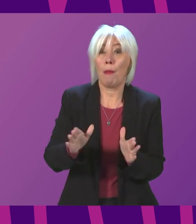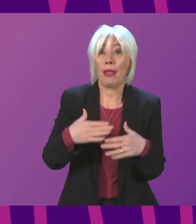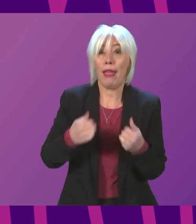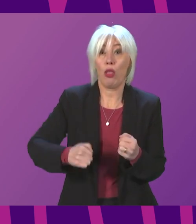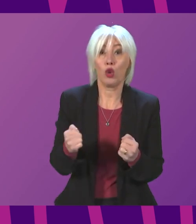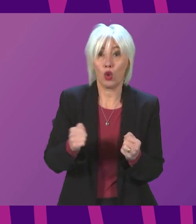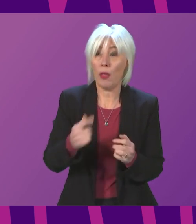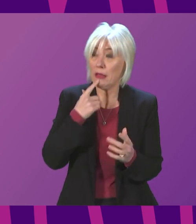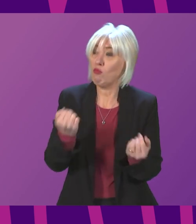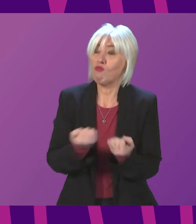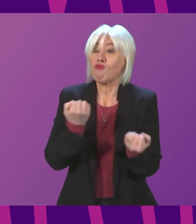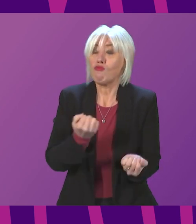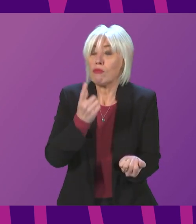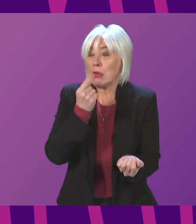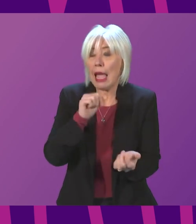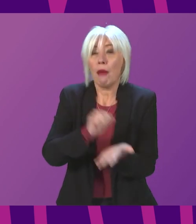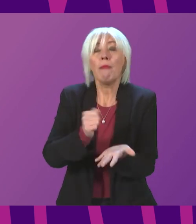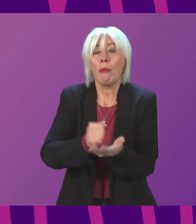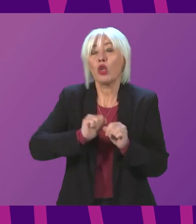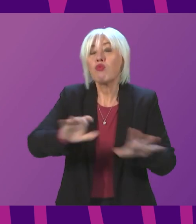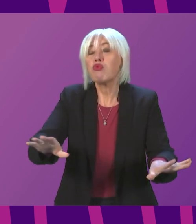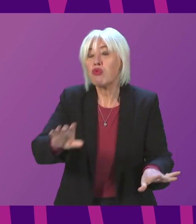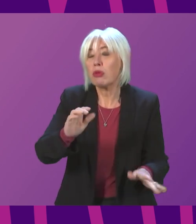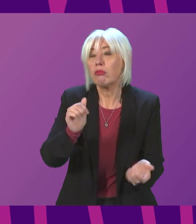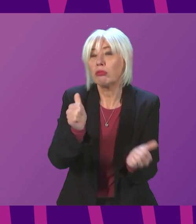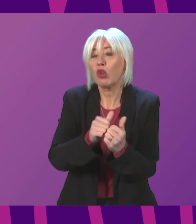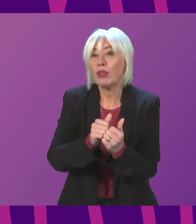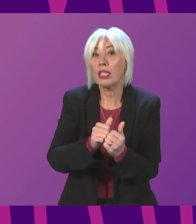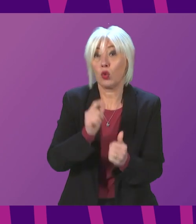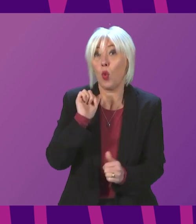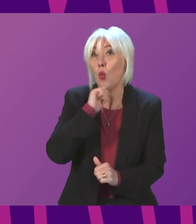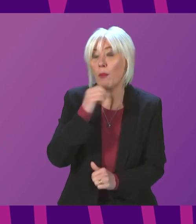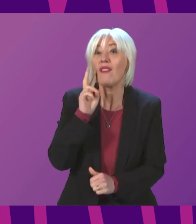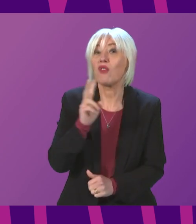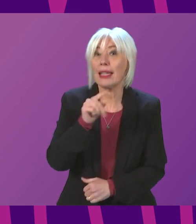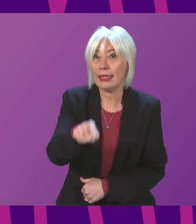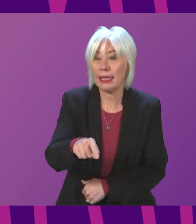Lastly, Anas Sarwar raised a point that I covered in my statement and in my answer to